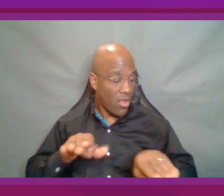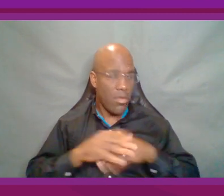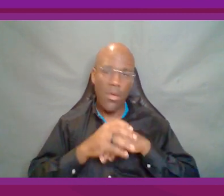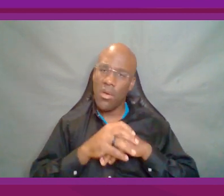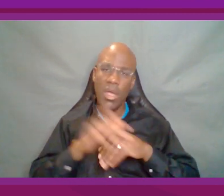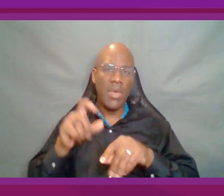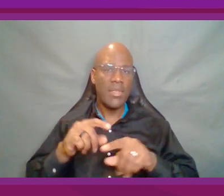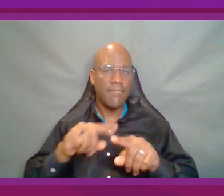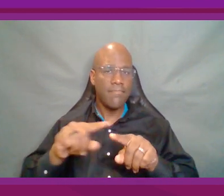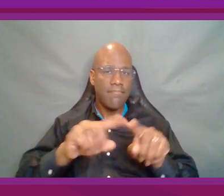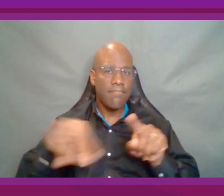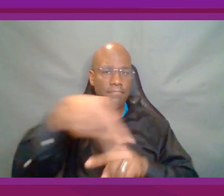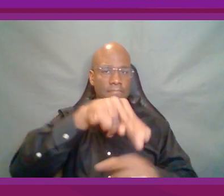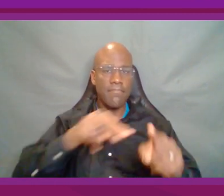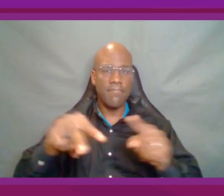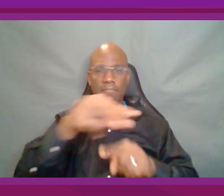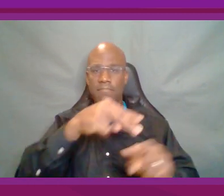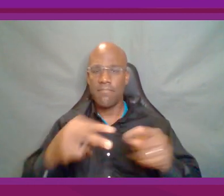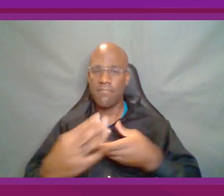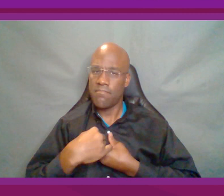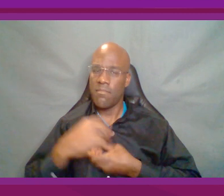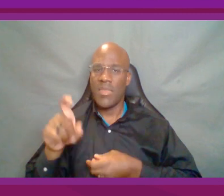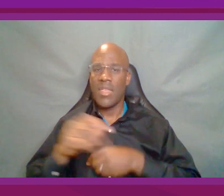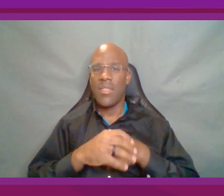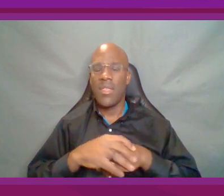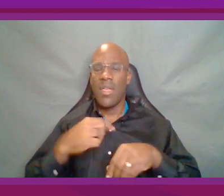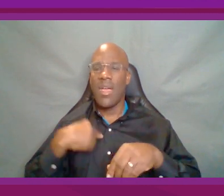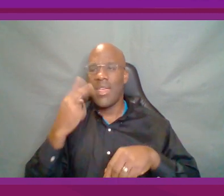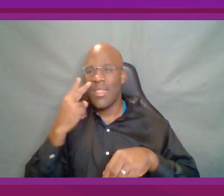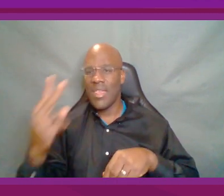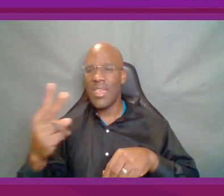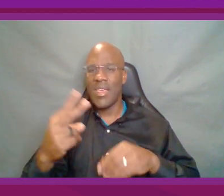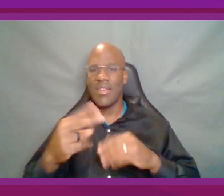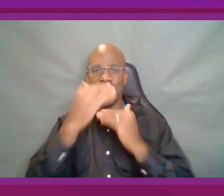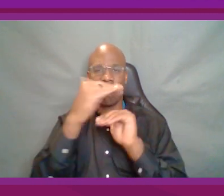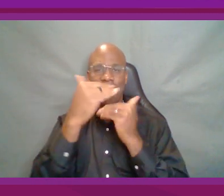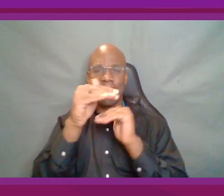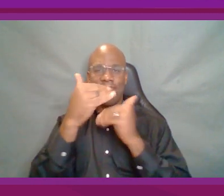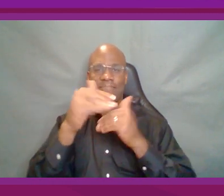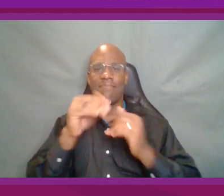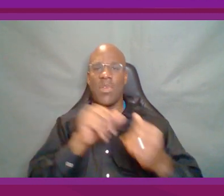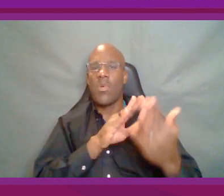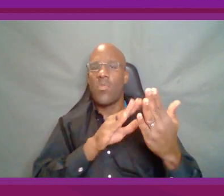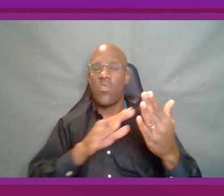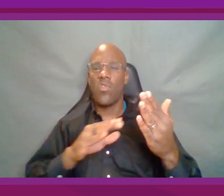and so one of the things that really I see a lot is is this siloed approach not only because of